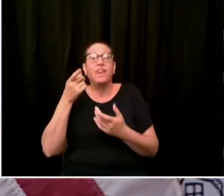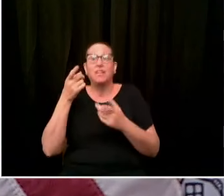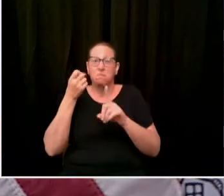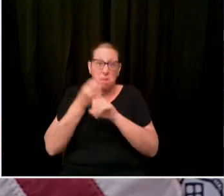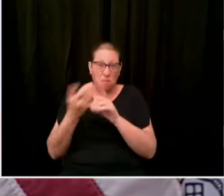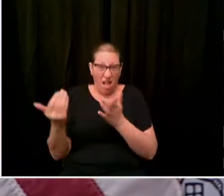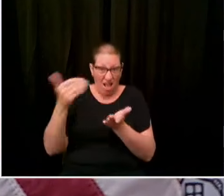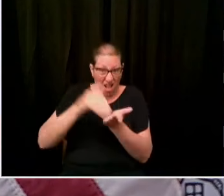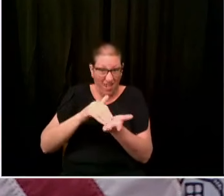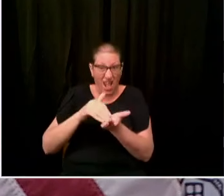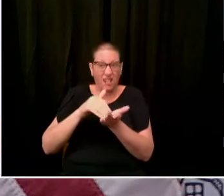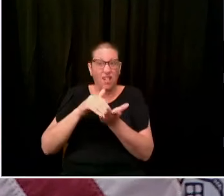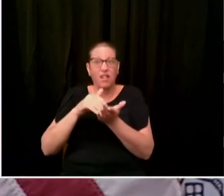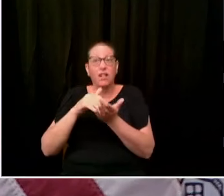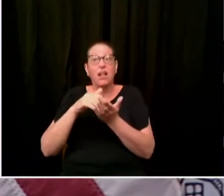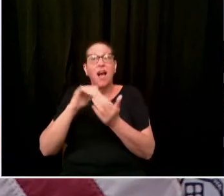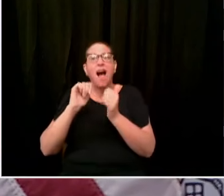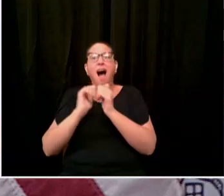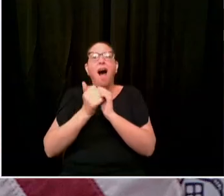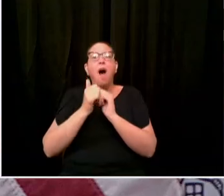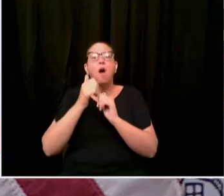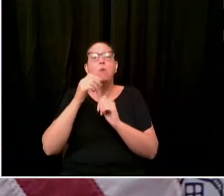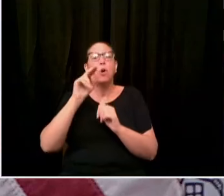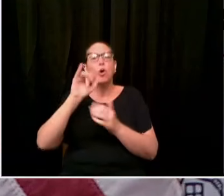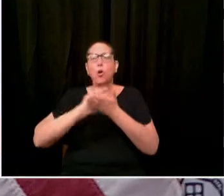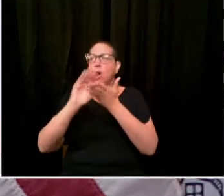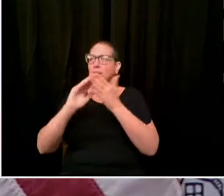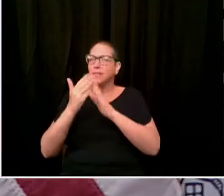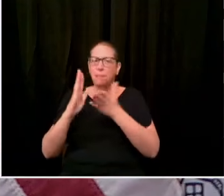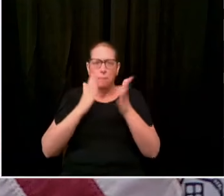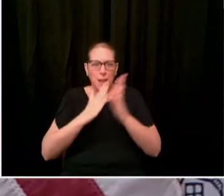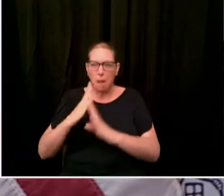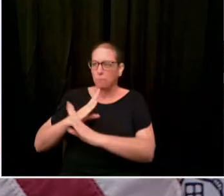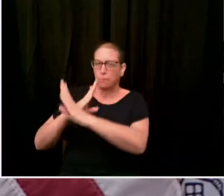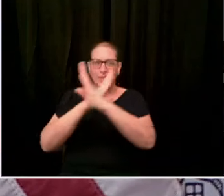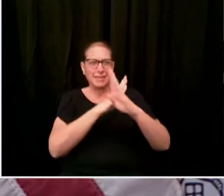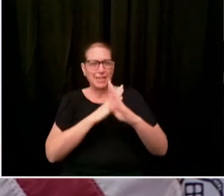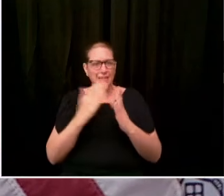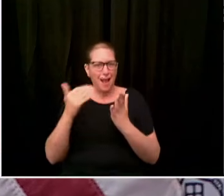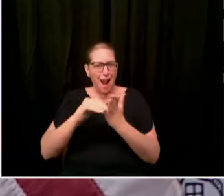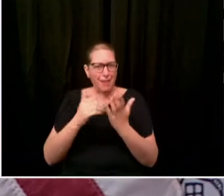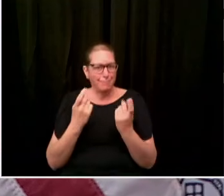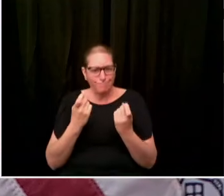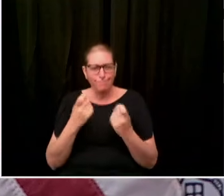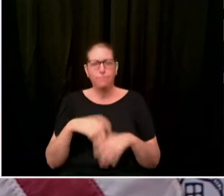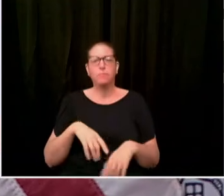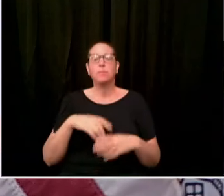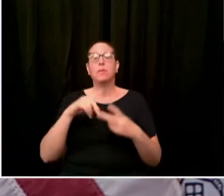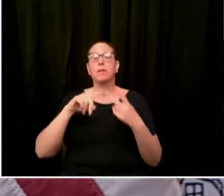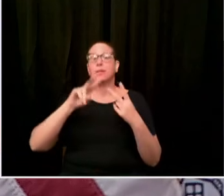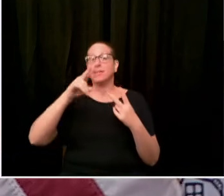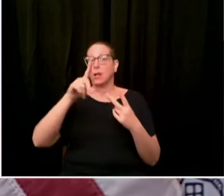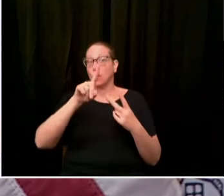WOULD LIKE TO ASK YOU IF IT COMES BACK AGAIN, HOW ARE YOU PREPARED